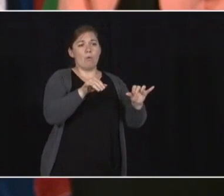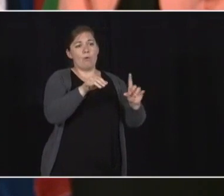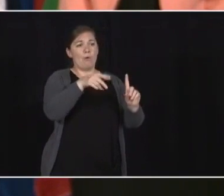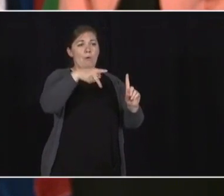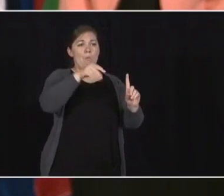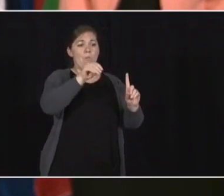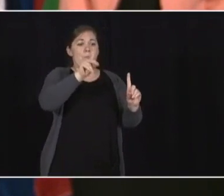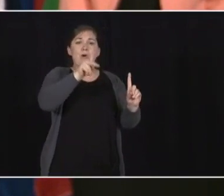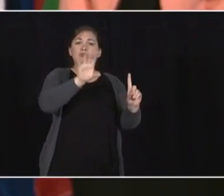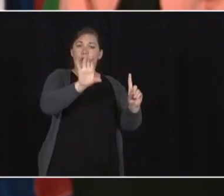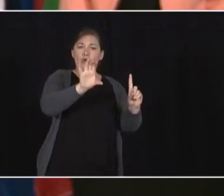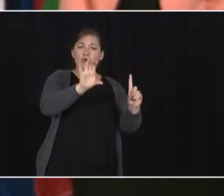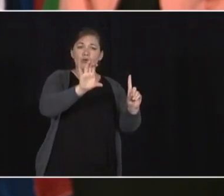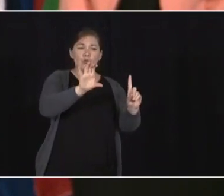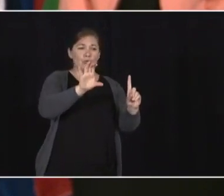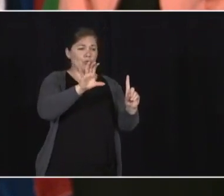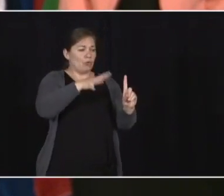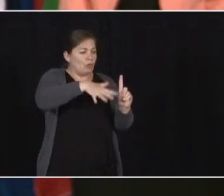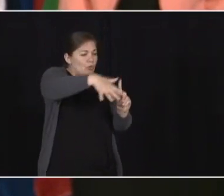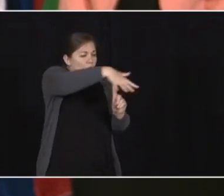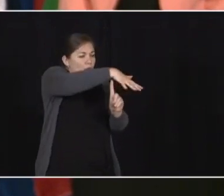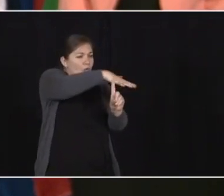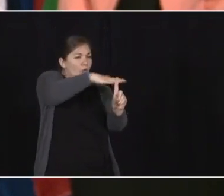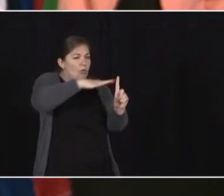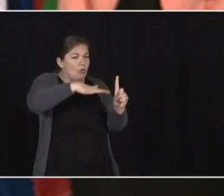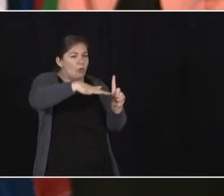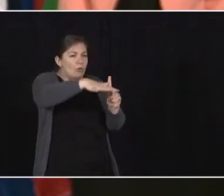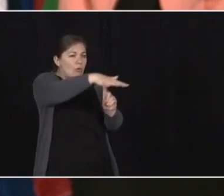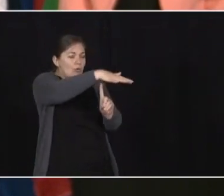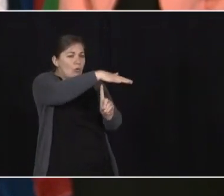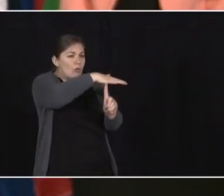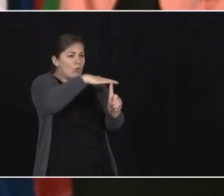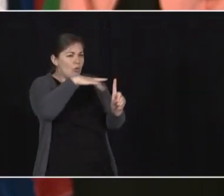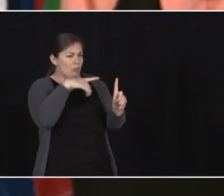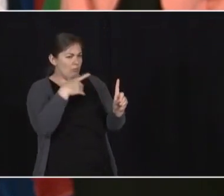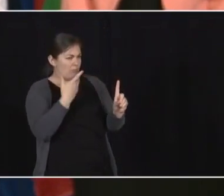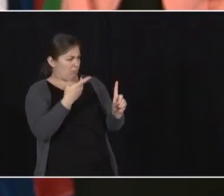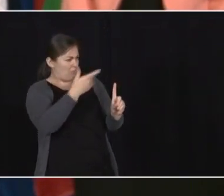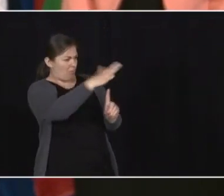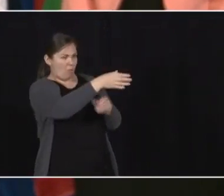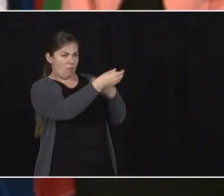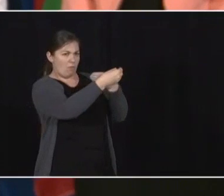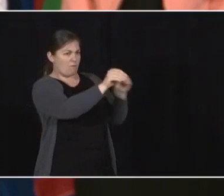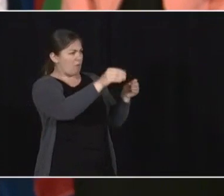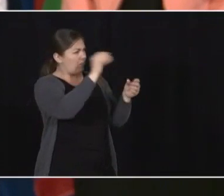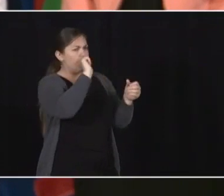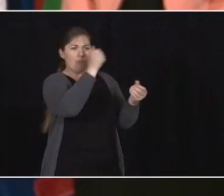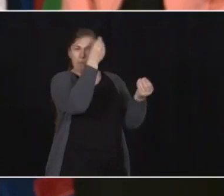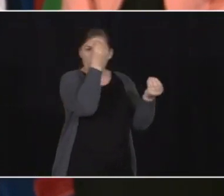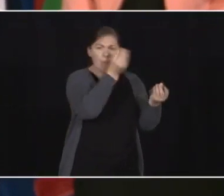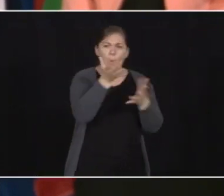postal code. Why does that go against exactly what you are saying?